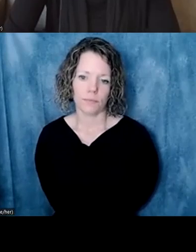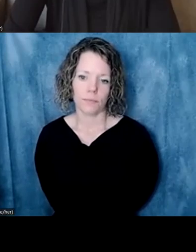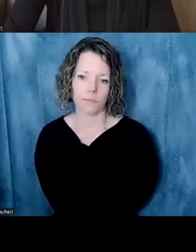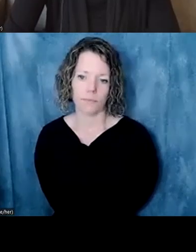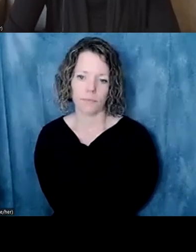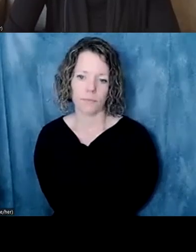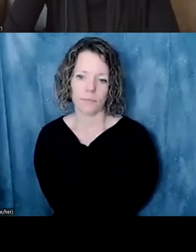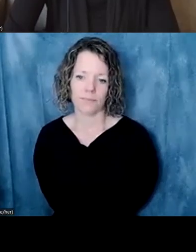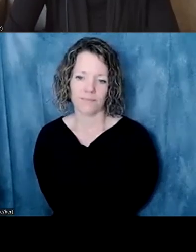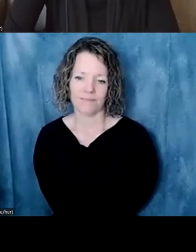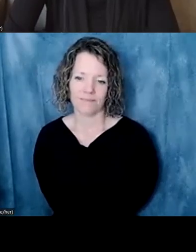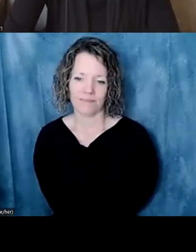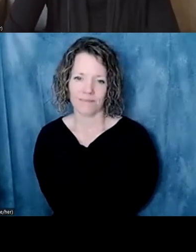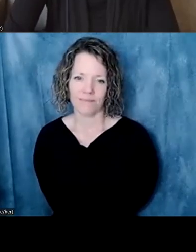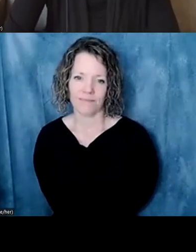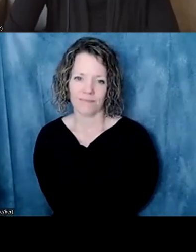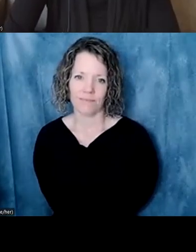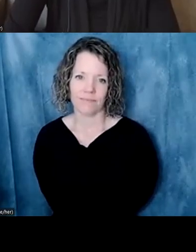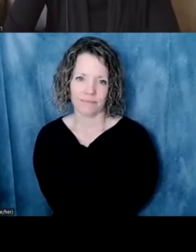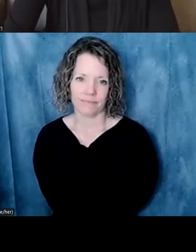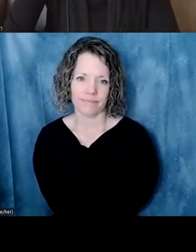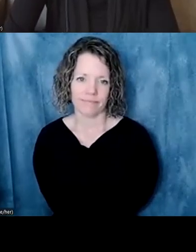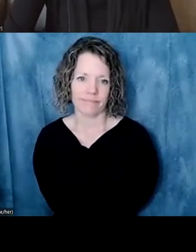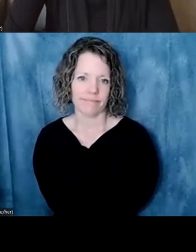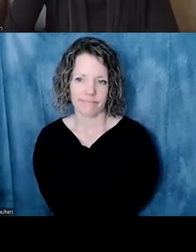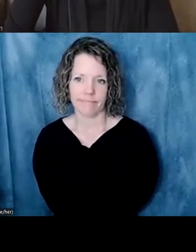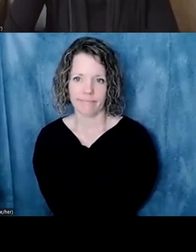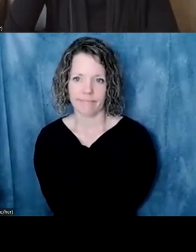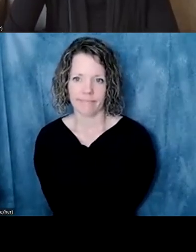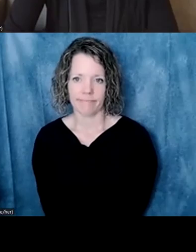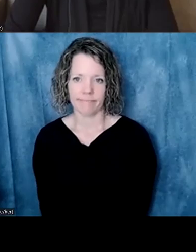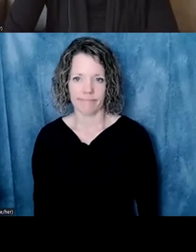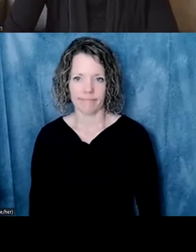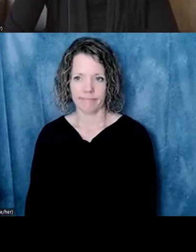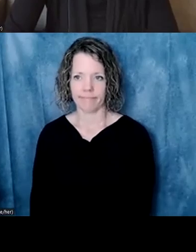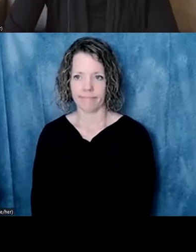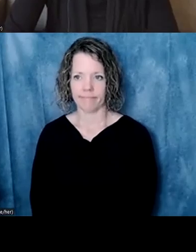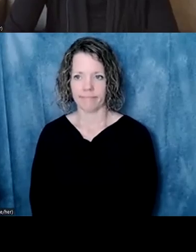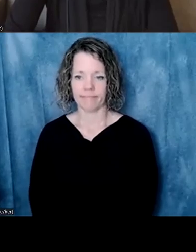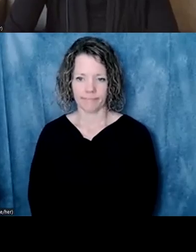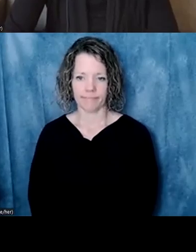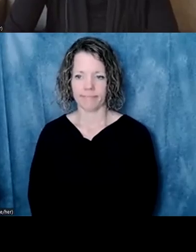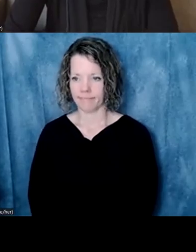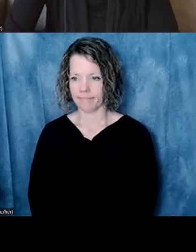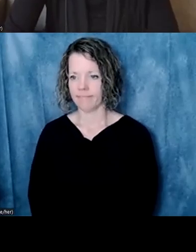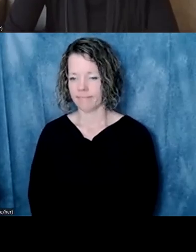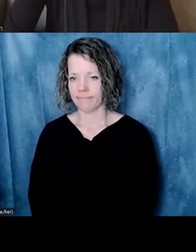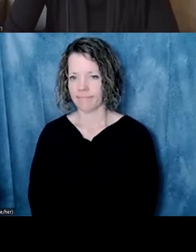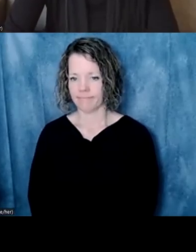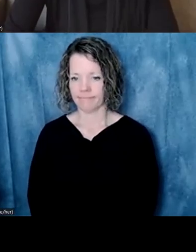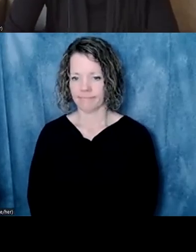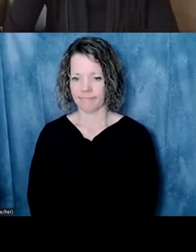works in ASL for that particular deaf individual. Specifically, interpreters need training. Great.